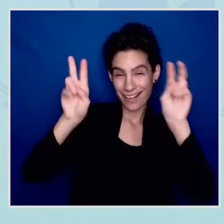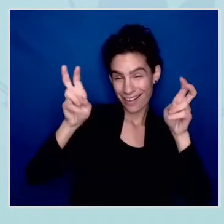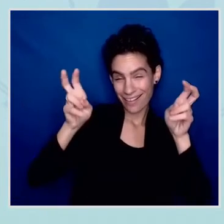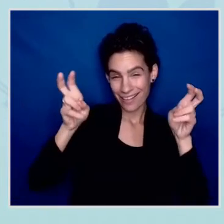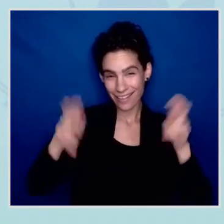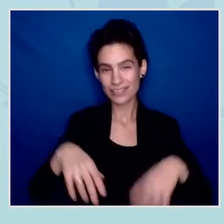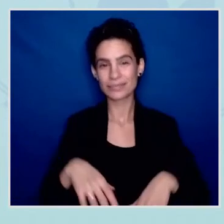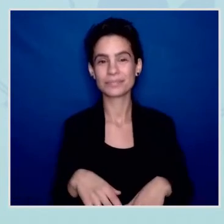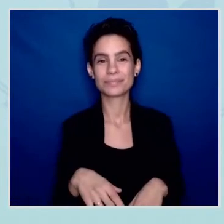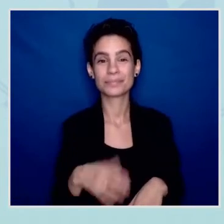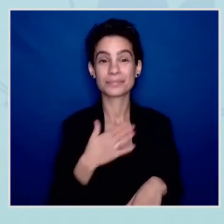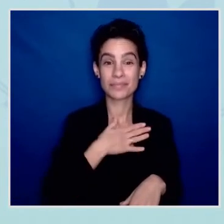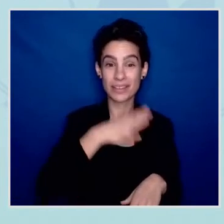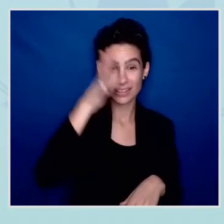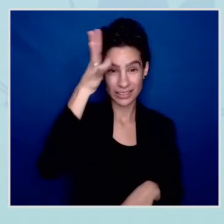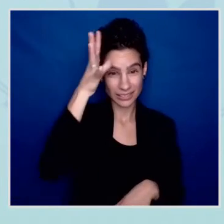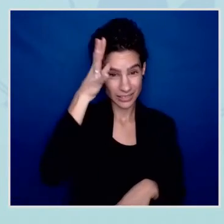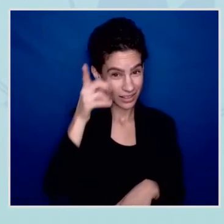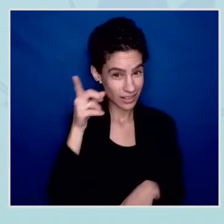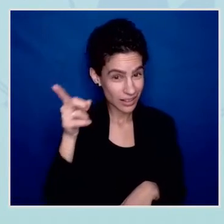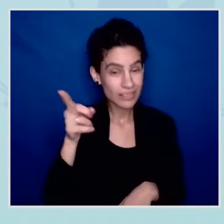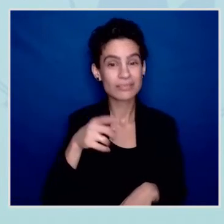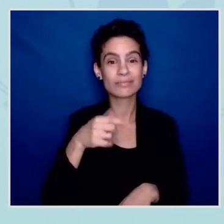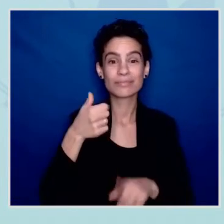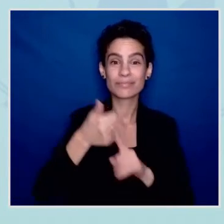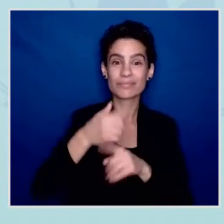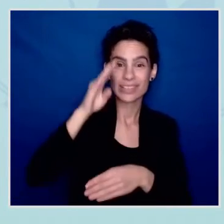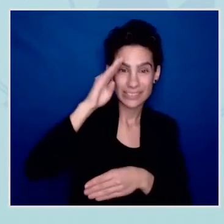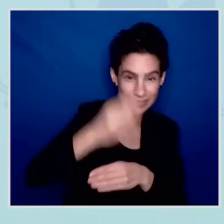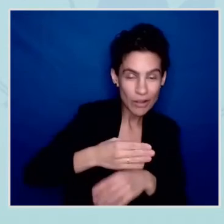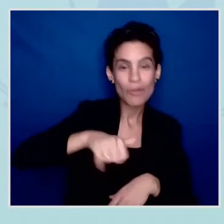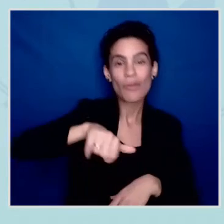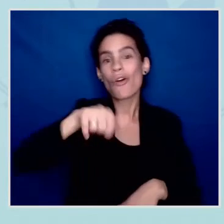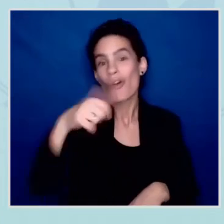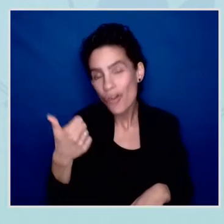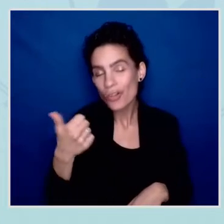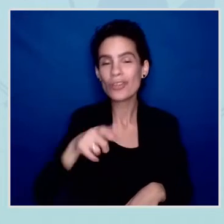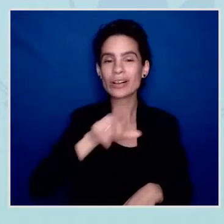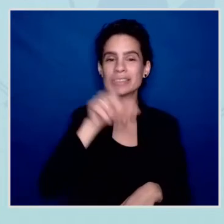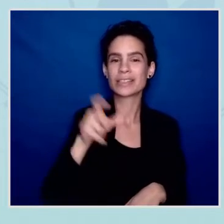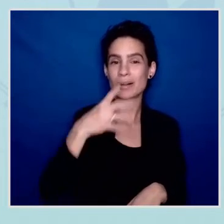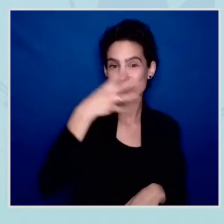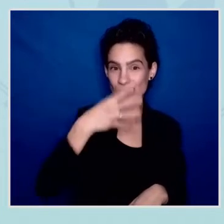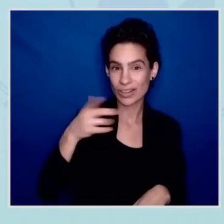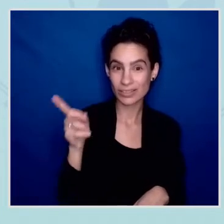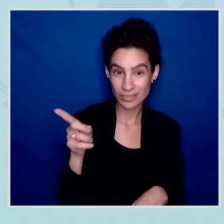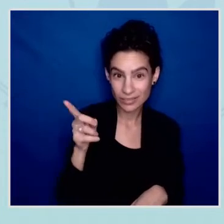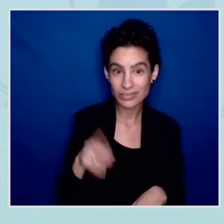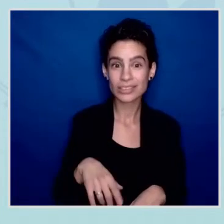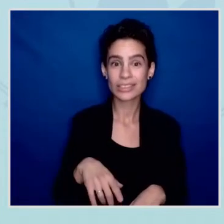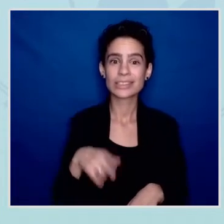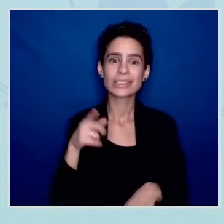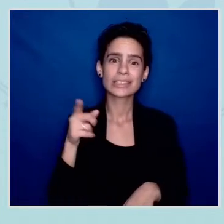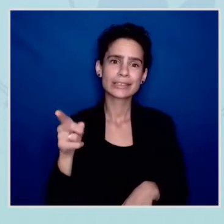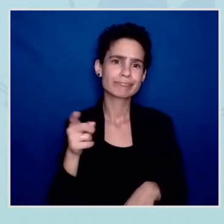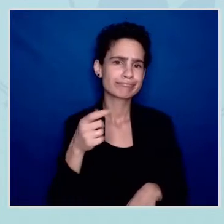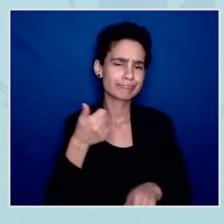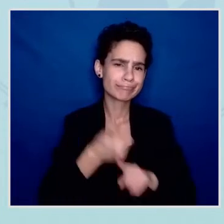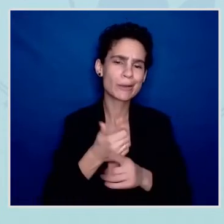NEW AMERICAN STORY, MY FATHER